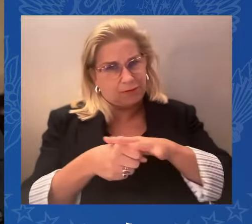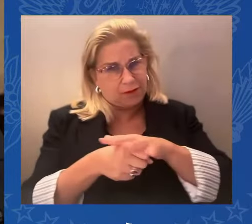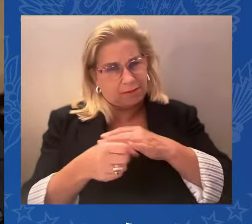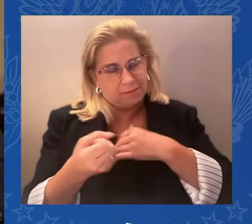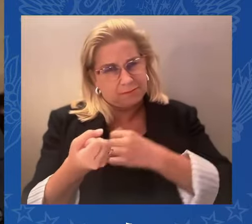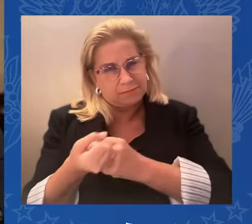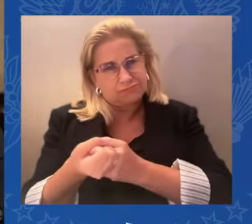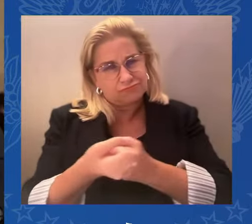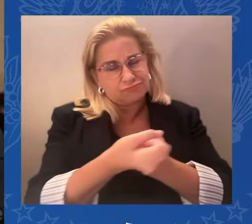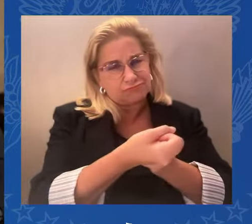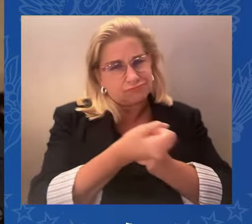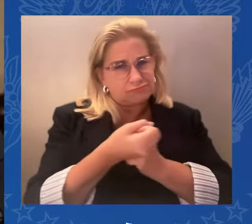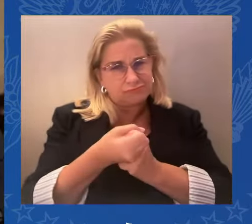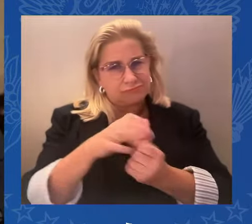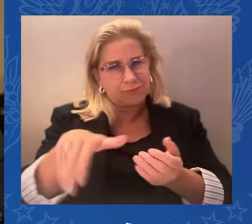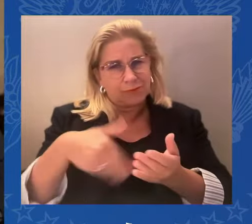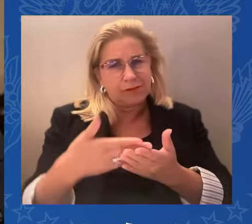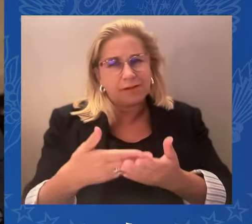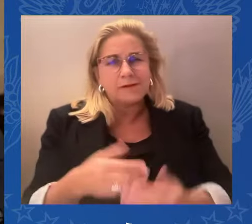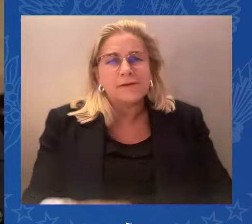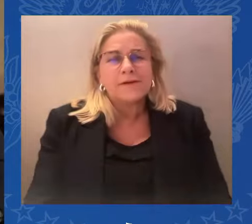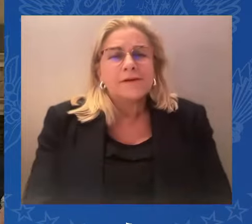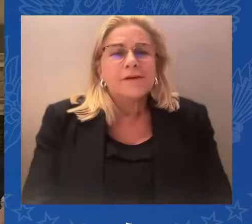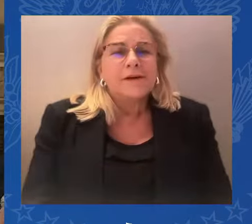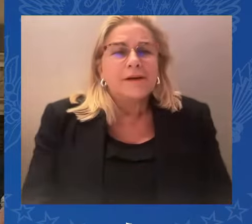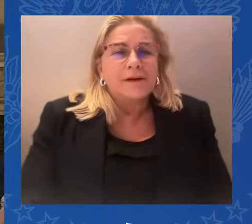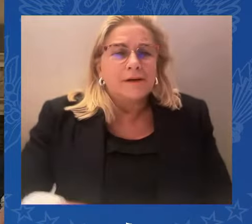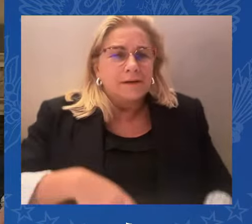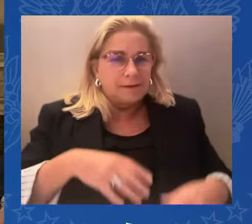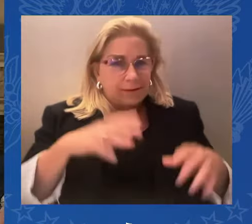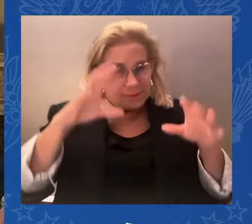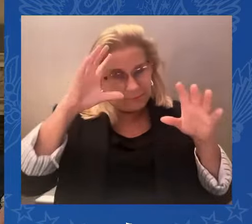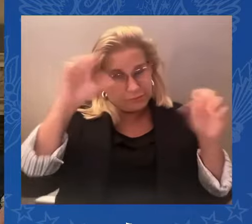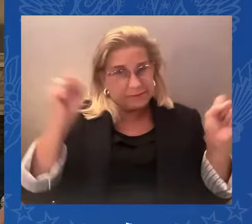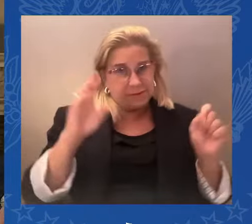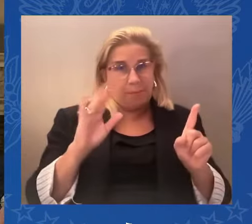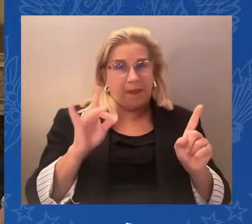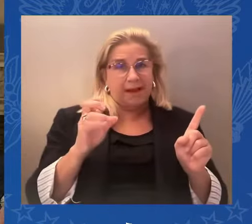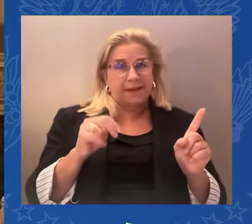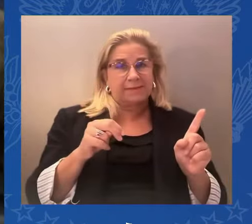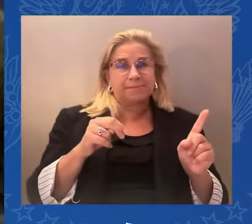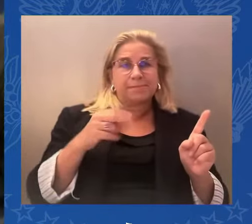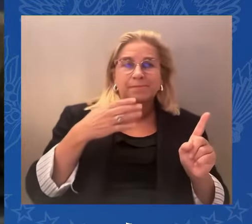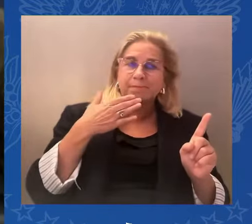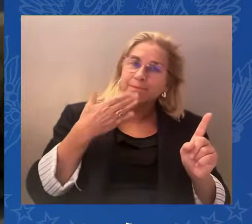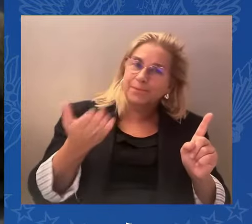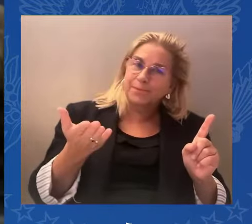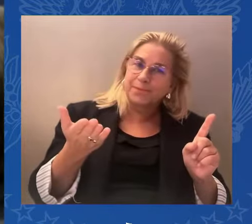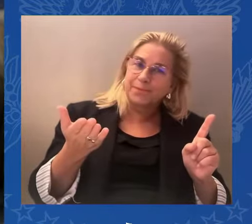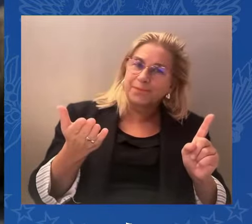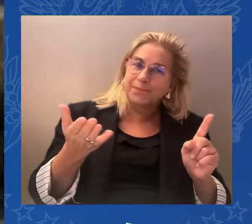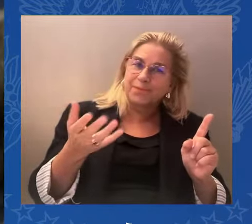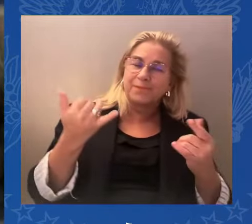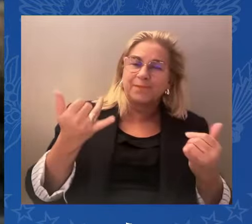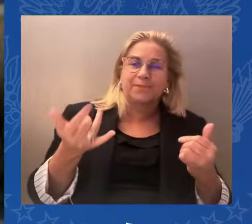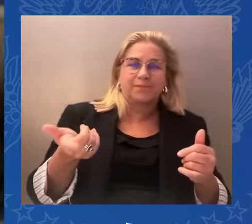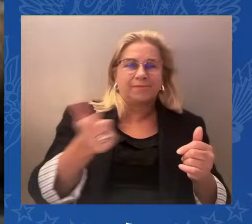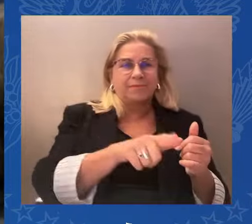Prime Minister Albanese: "Anthony" is fine. Thank you, Mr. President. And can I thank you for giving us the honor